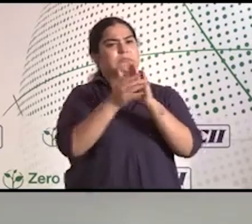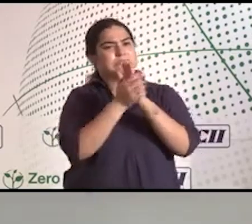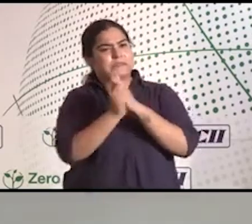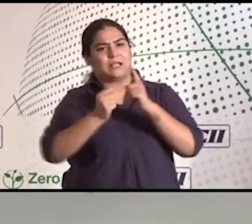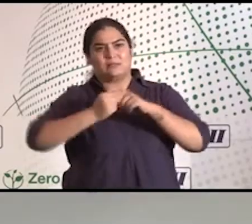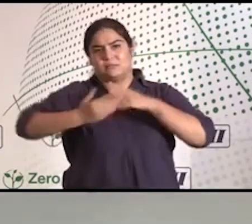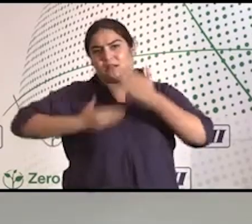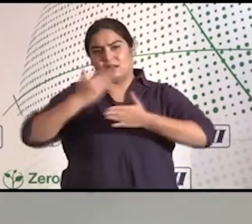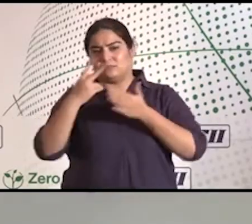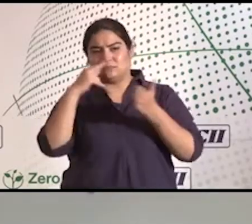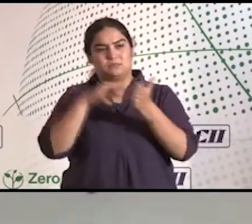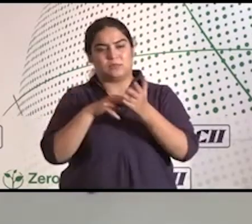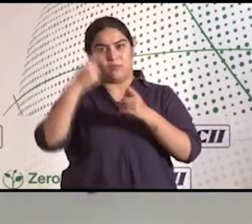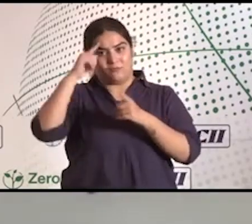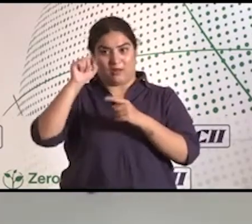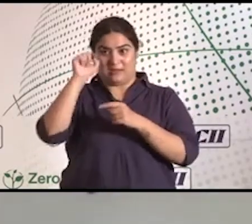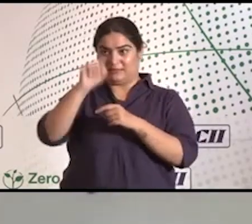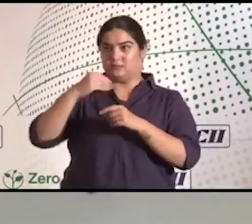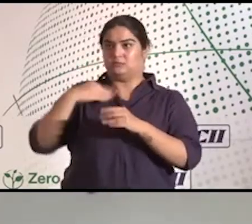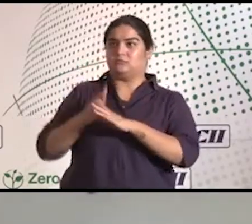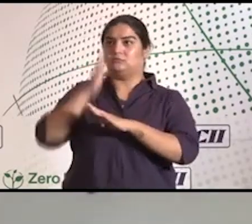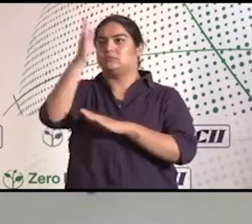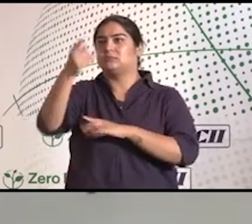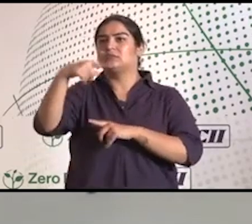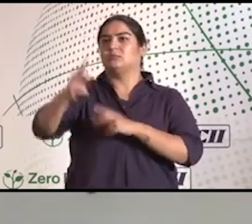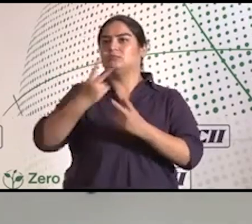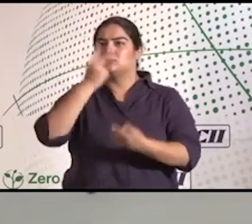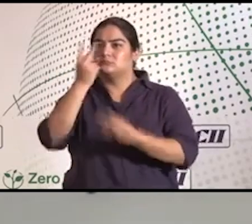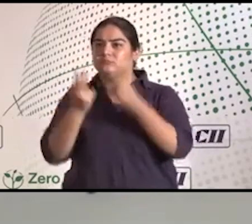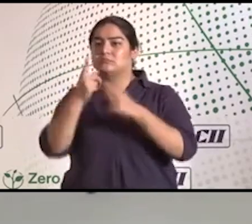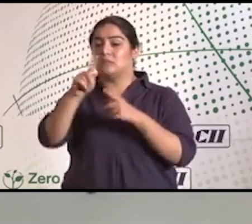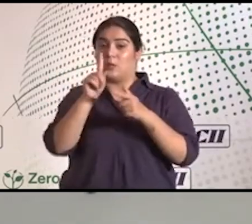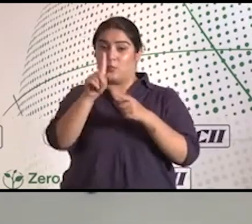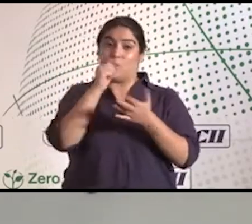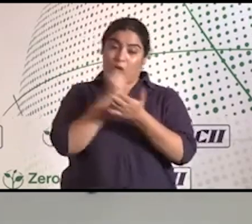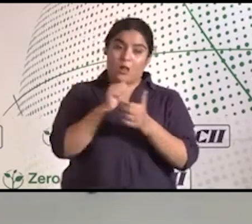somebody has to go to a vocational training center. You need to have the accessible assistive aid.